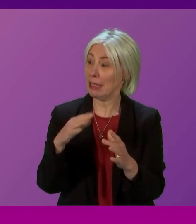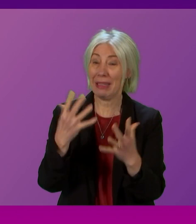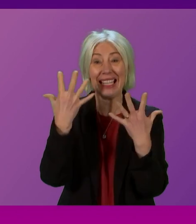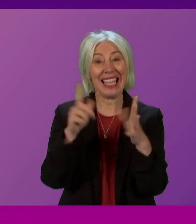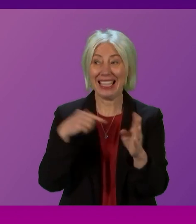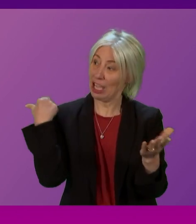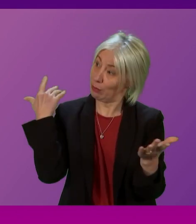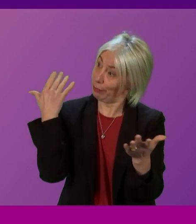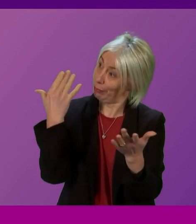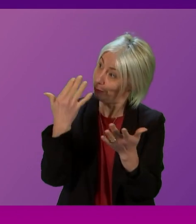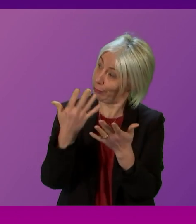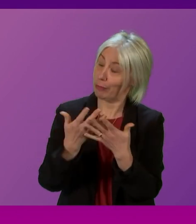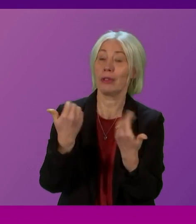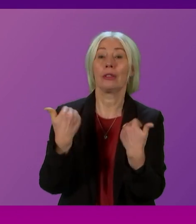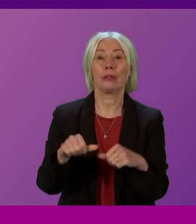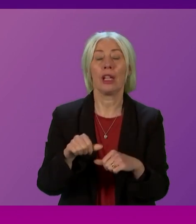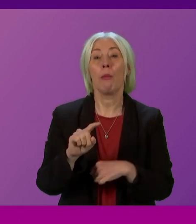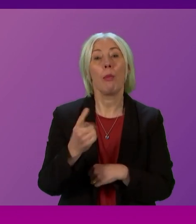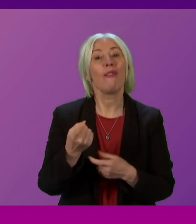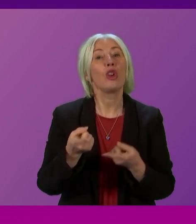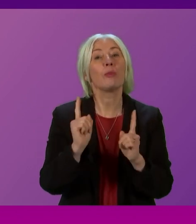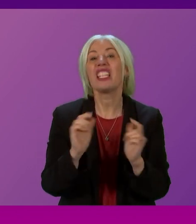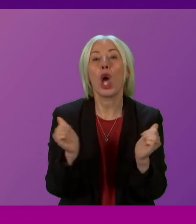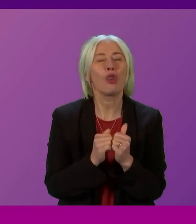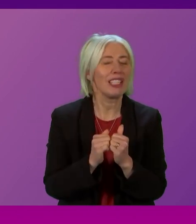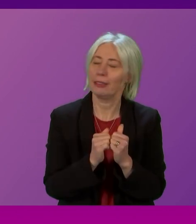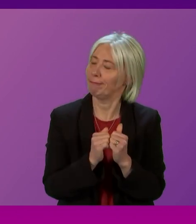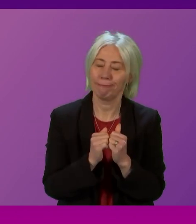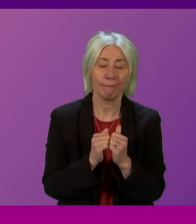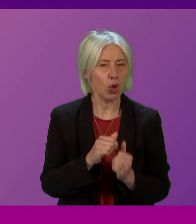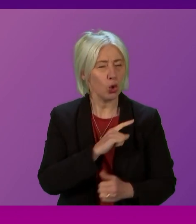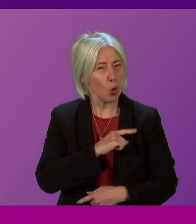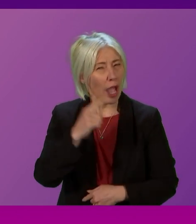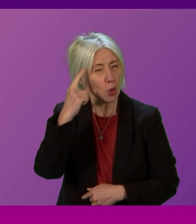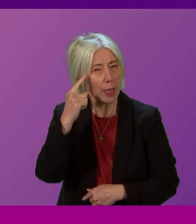However, the First Minister does not agree. Why does she think that front-line NHS staff are wrong?